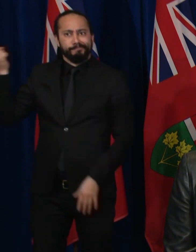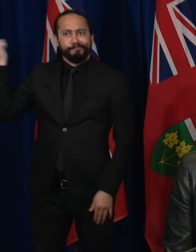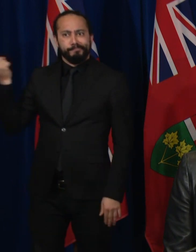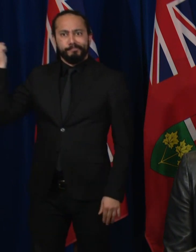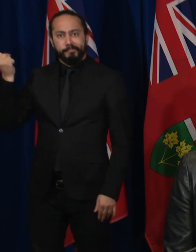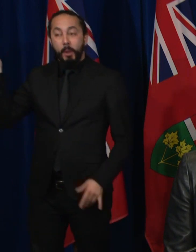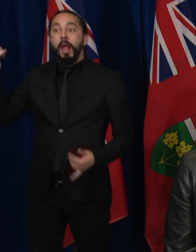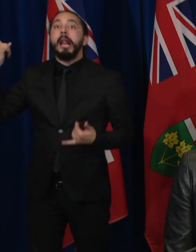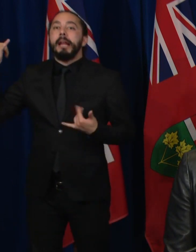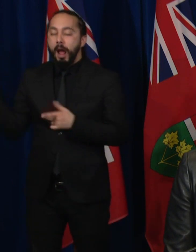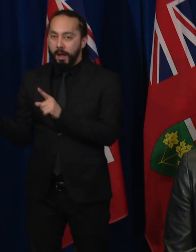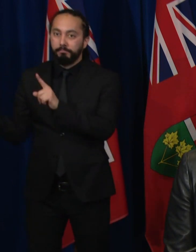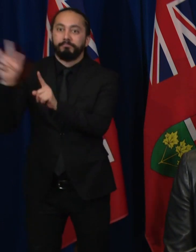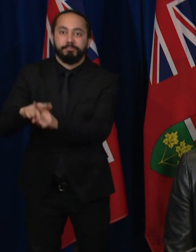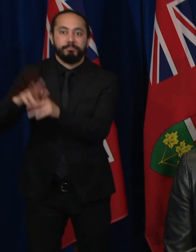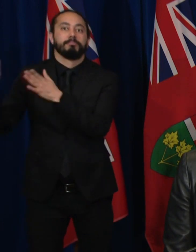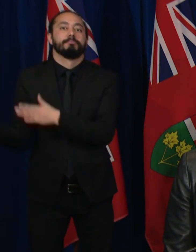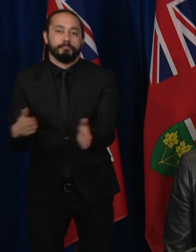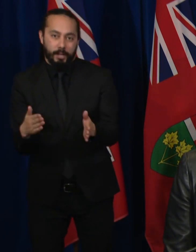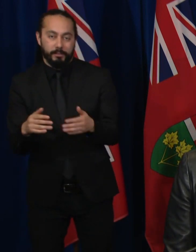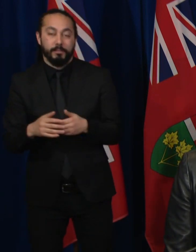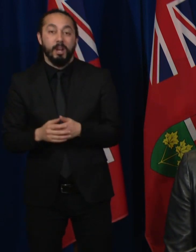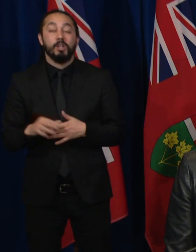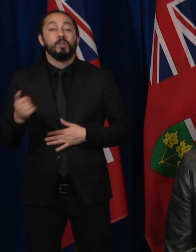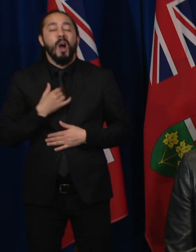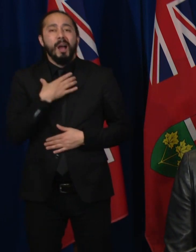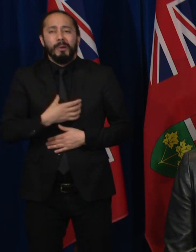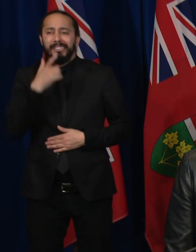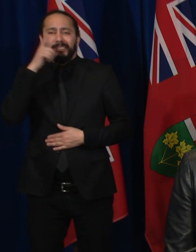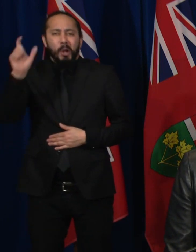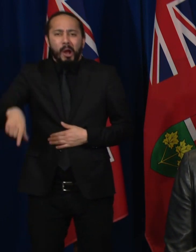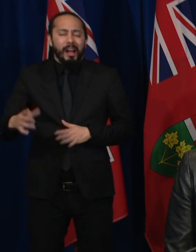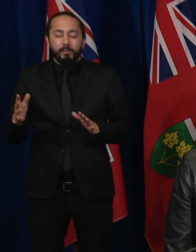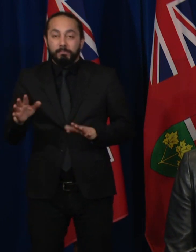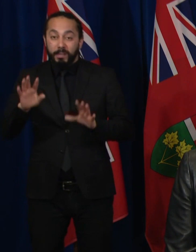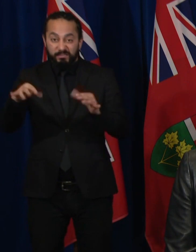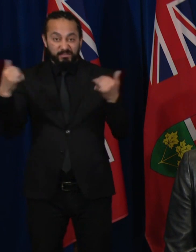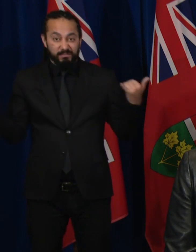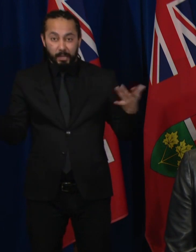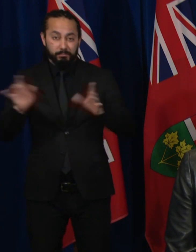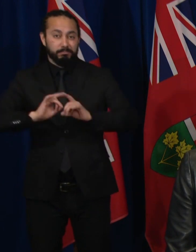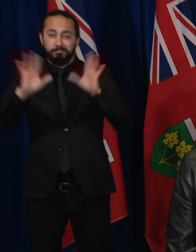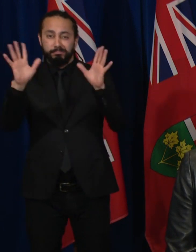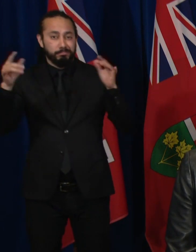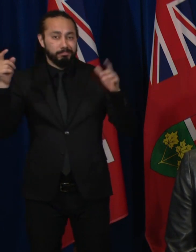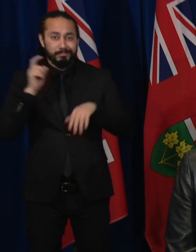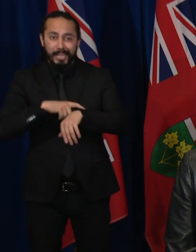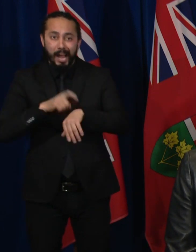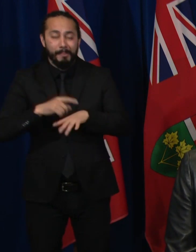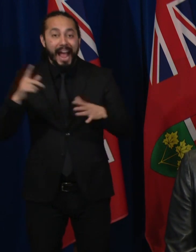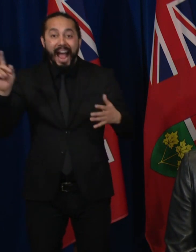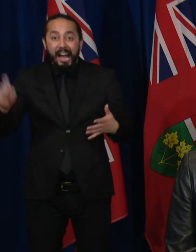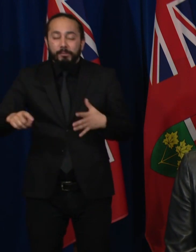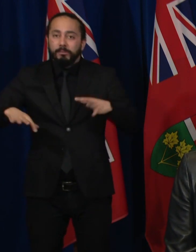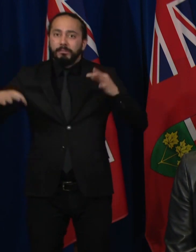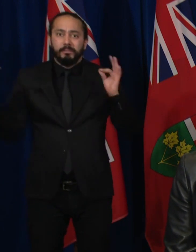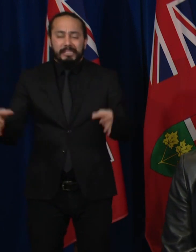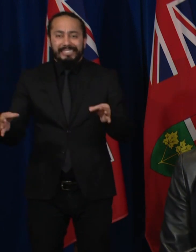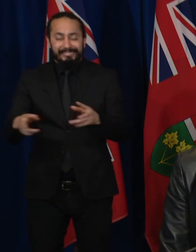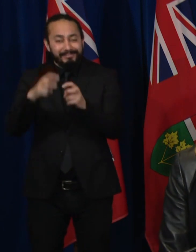didn't need to do so, but, as we all know, these are extraordinary times and we have to make very, very